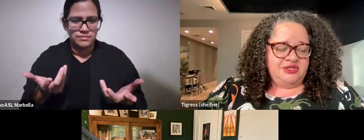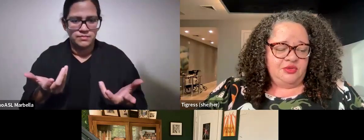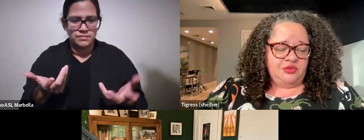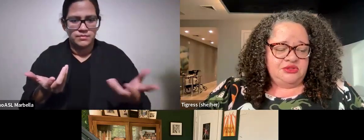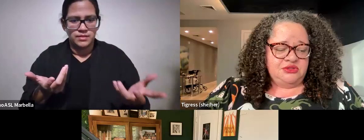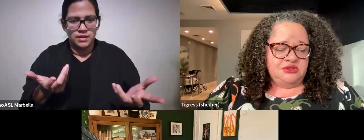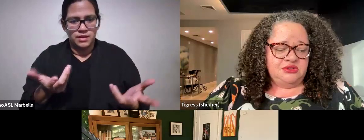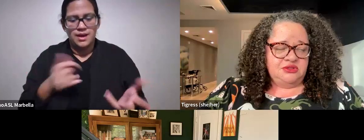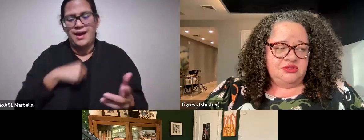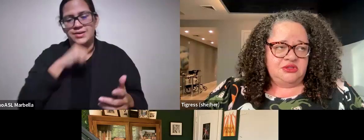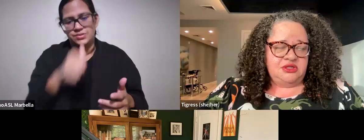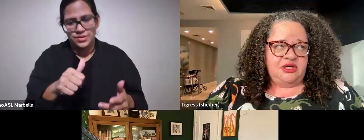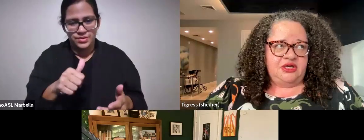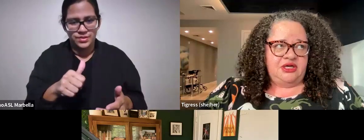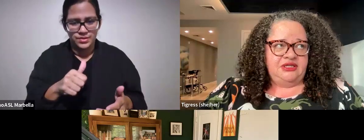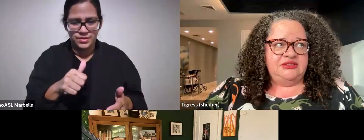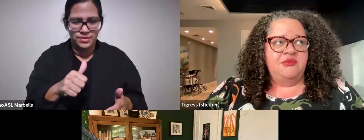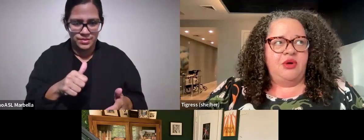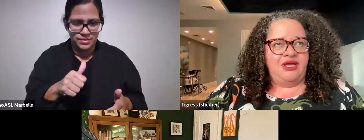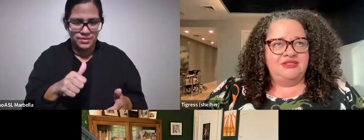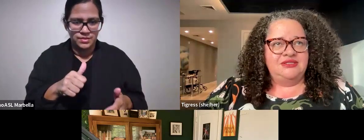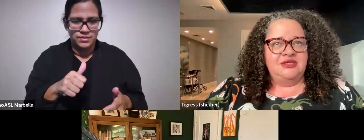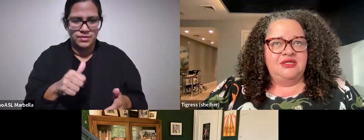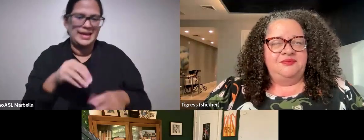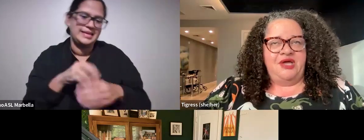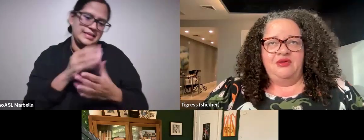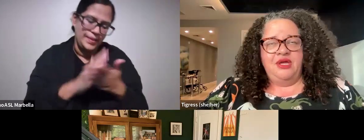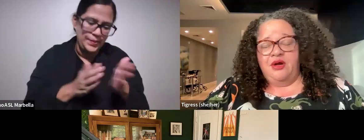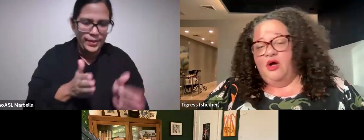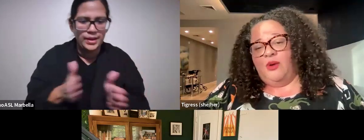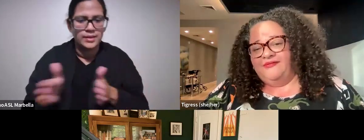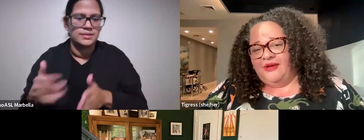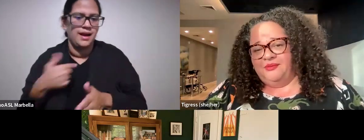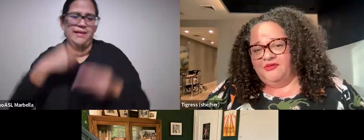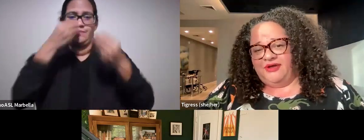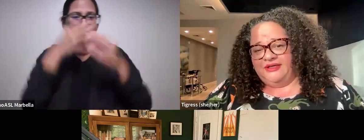don't In some ways I don't care at all why fat people are fat.